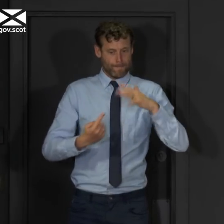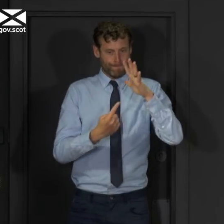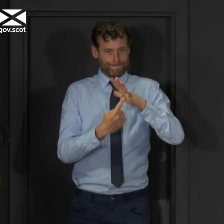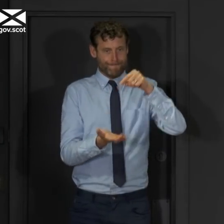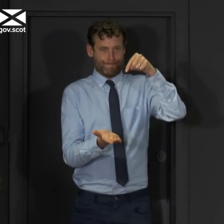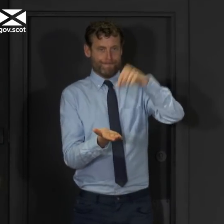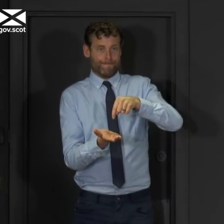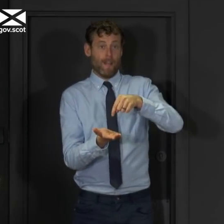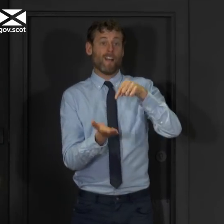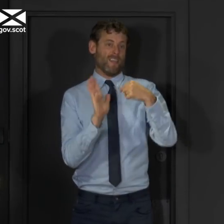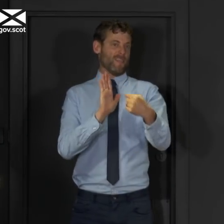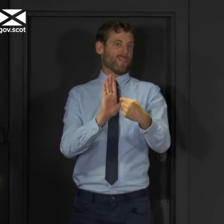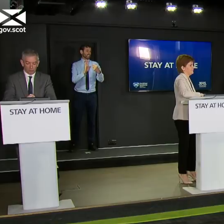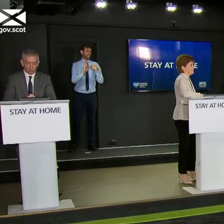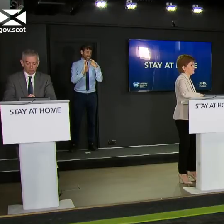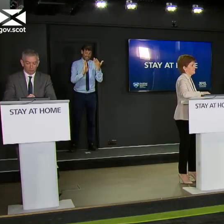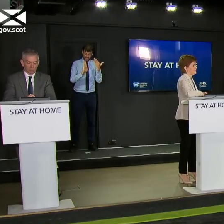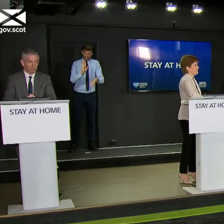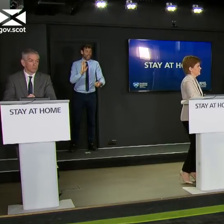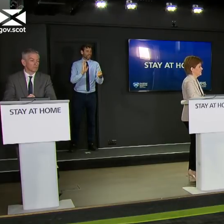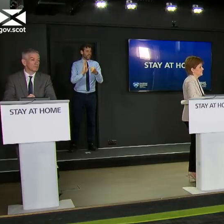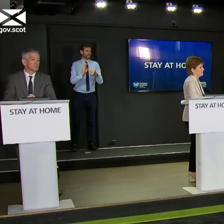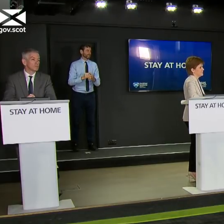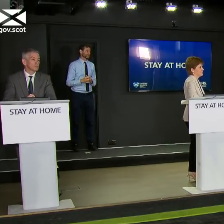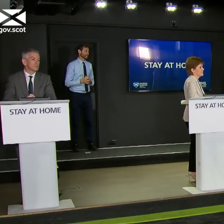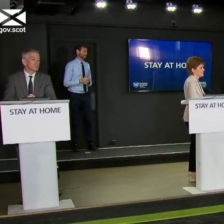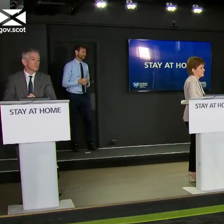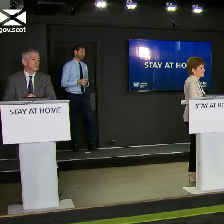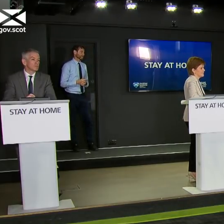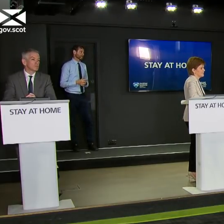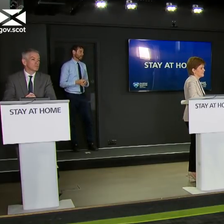Kieran Andrews from The Times.